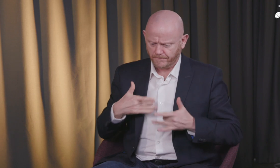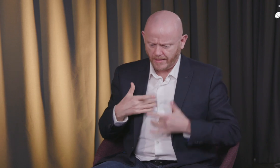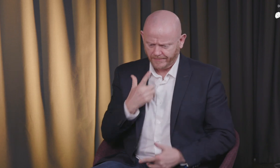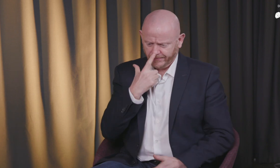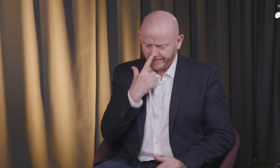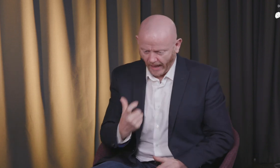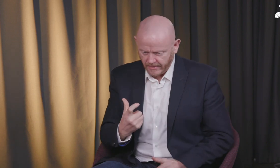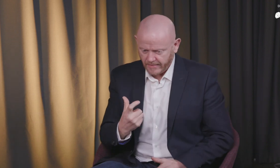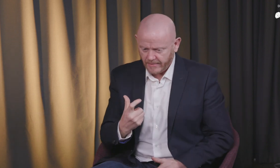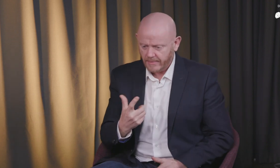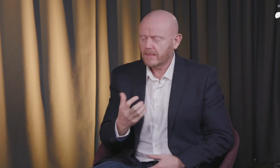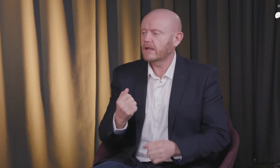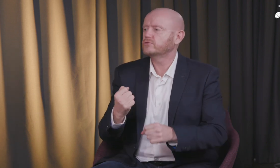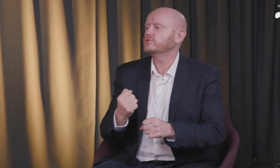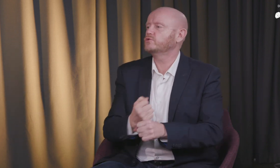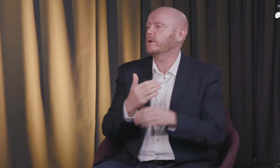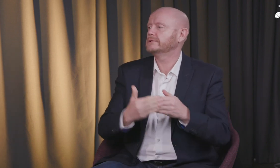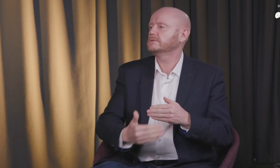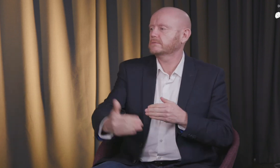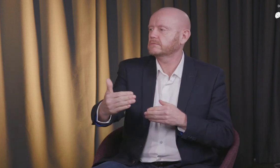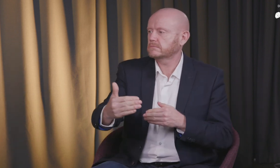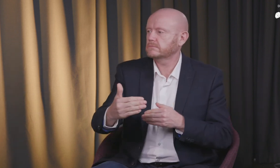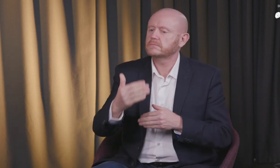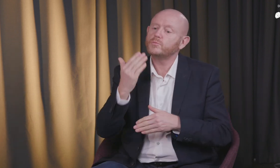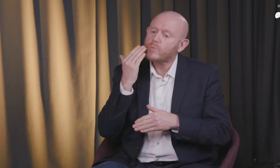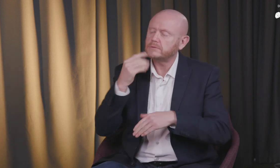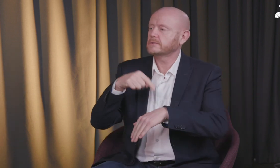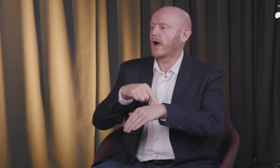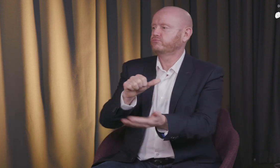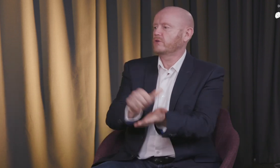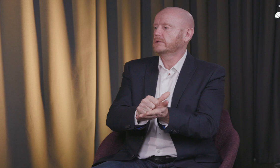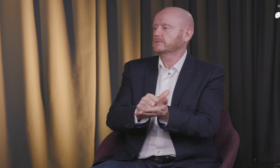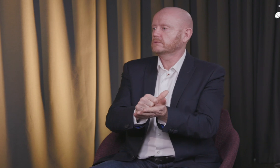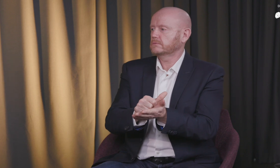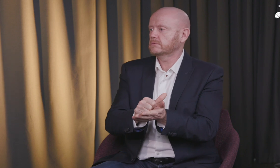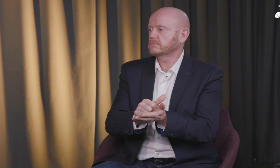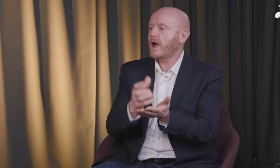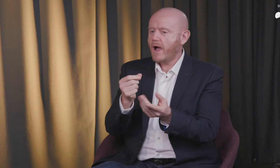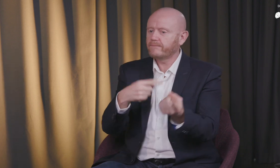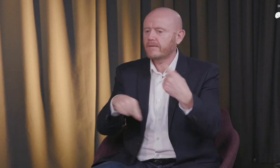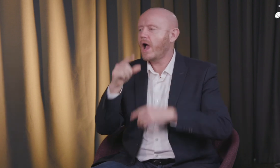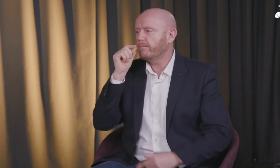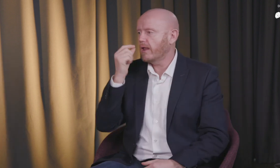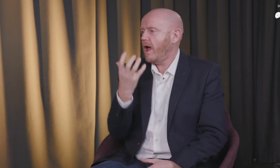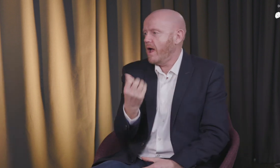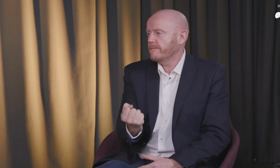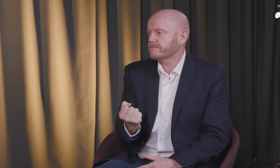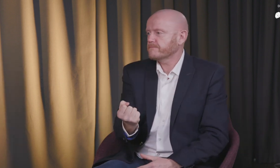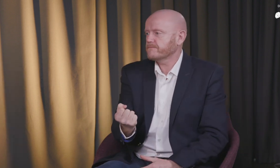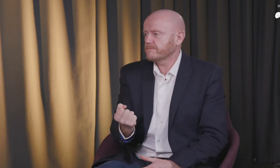If you feel like you can do something, just do it when the time is right. We all have our capabilities,